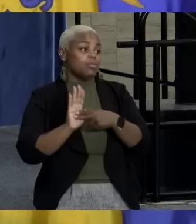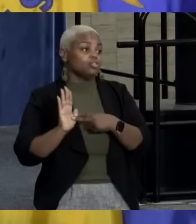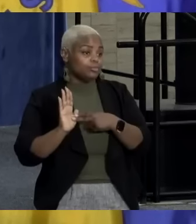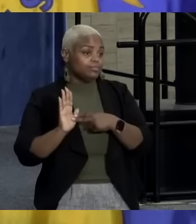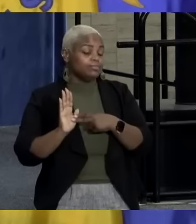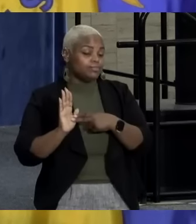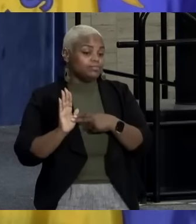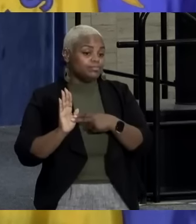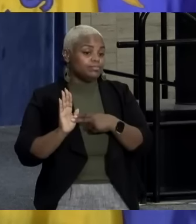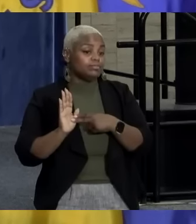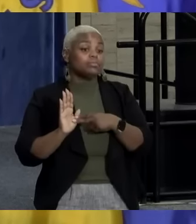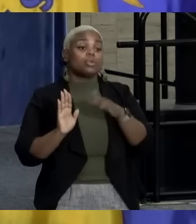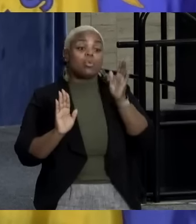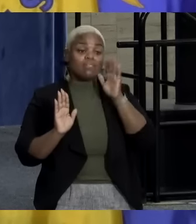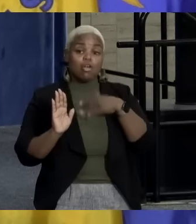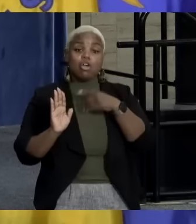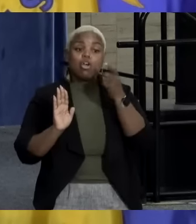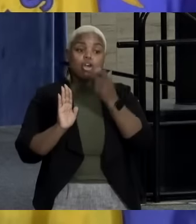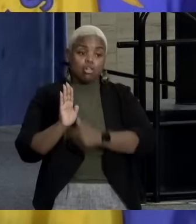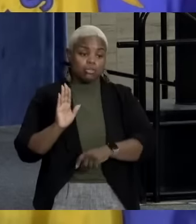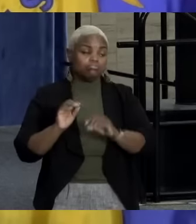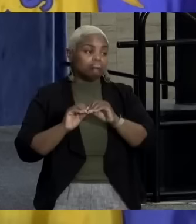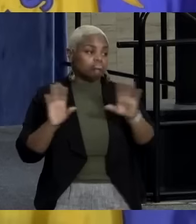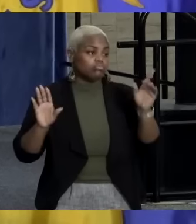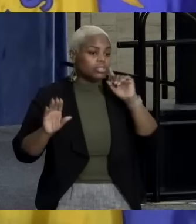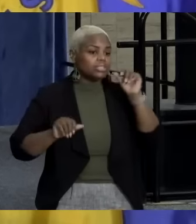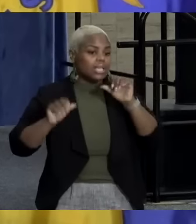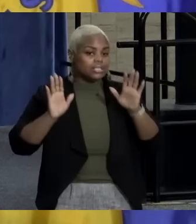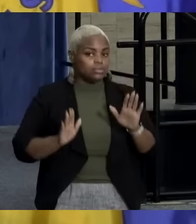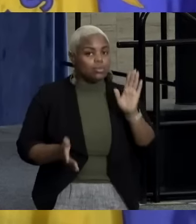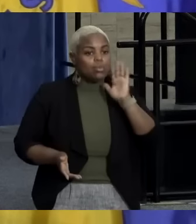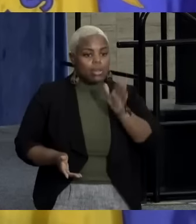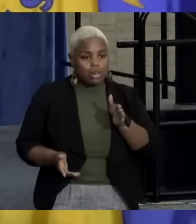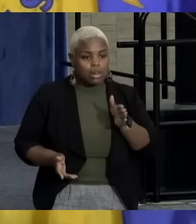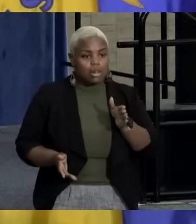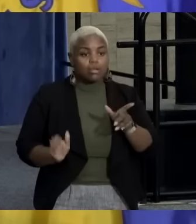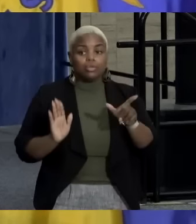article with those scientists at the -- in the Journal of the American Medical Association,